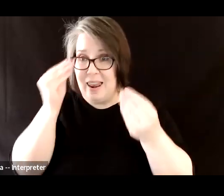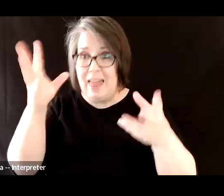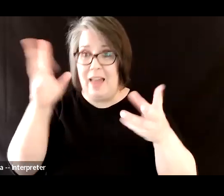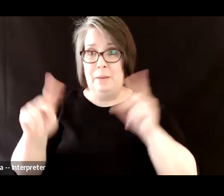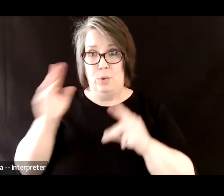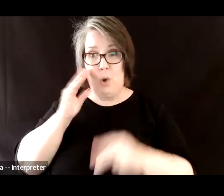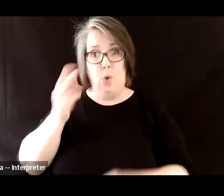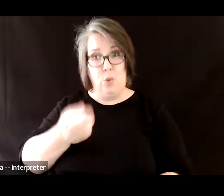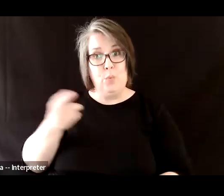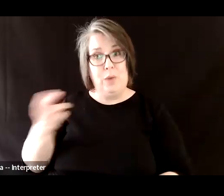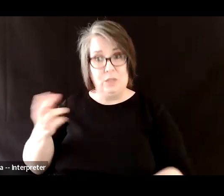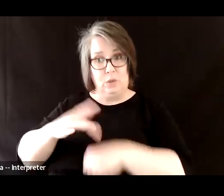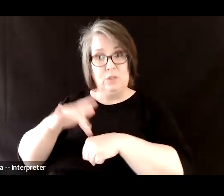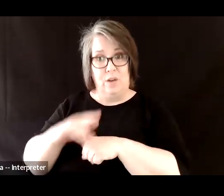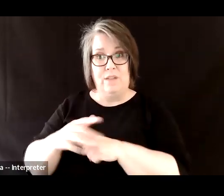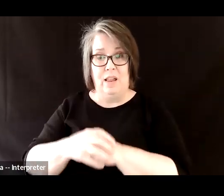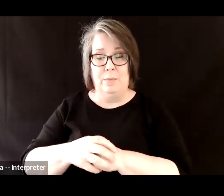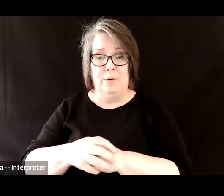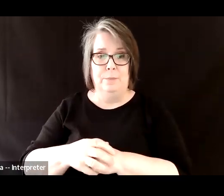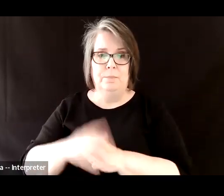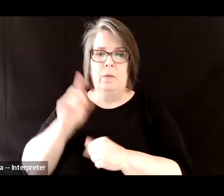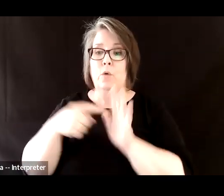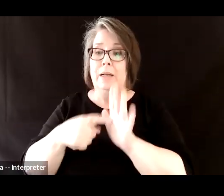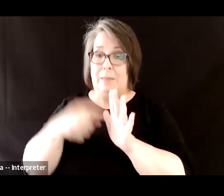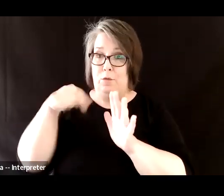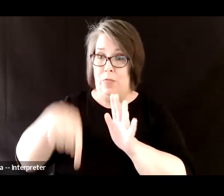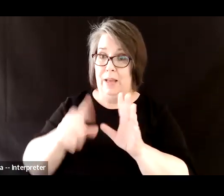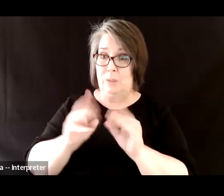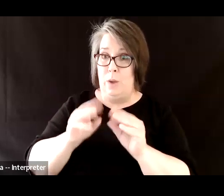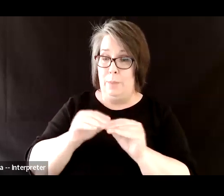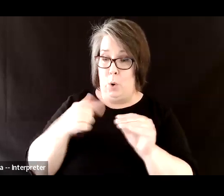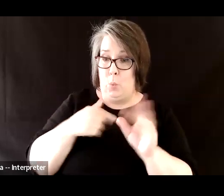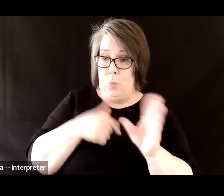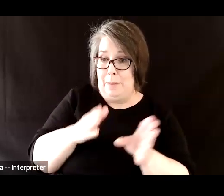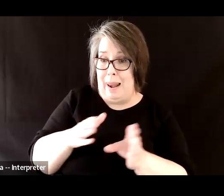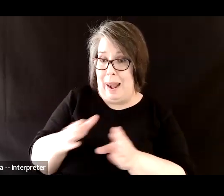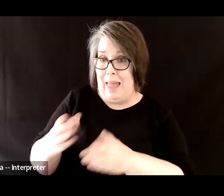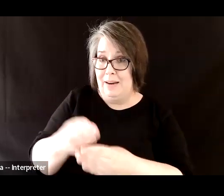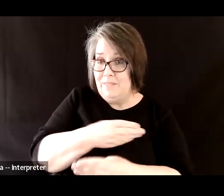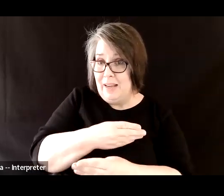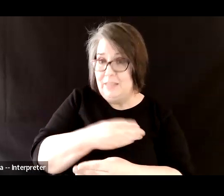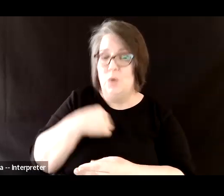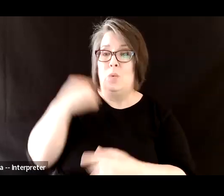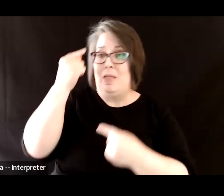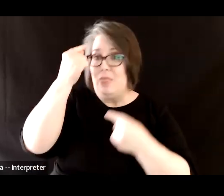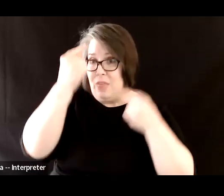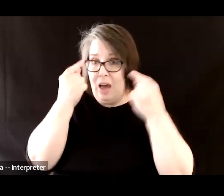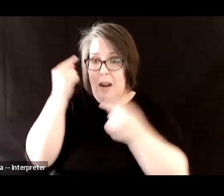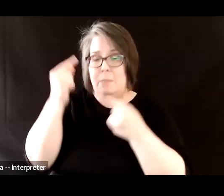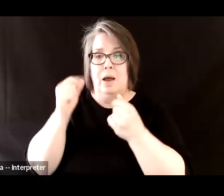resources are available. So example for this webinar we planned in advance we thought about this with a bias towards